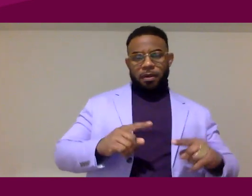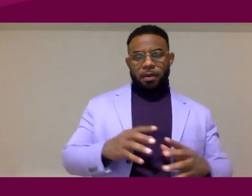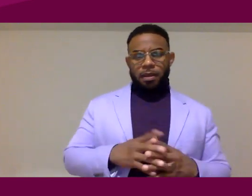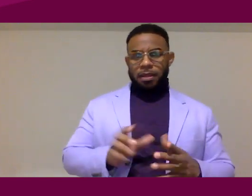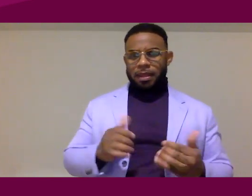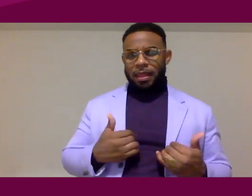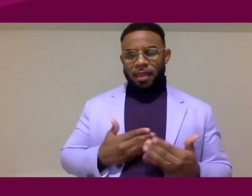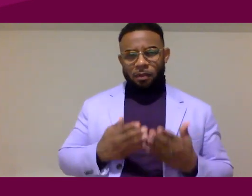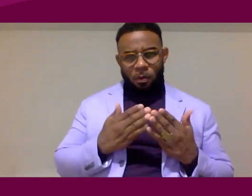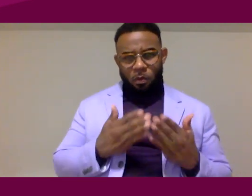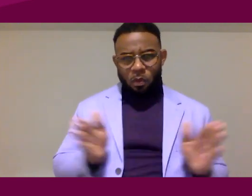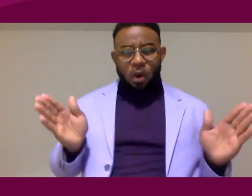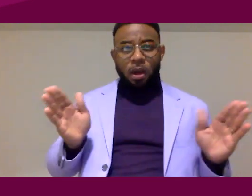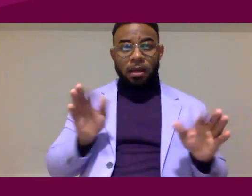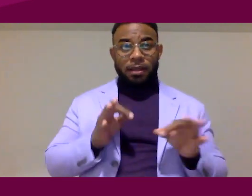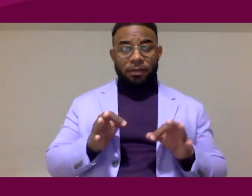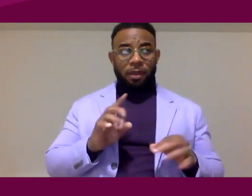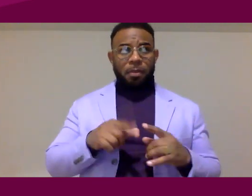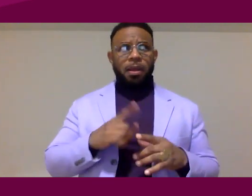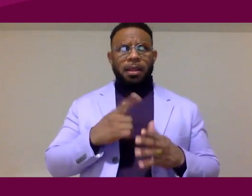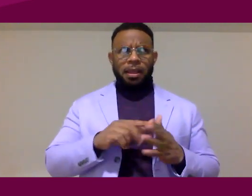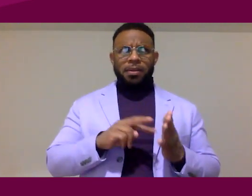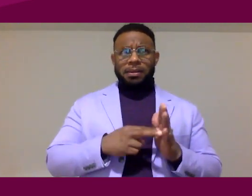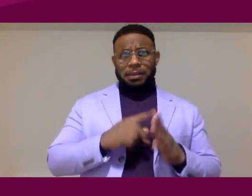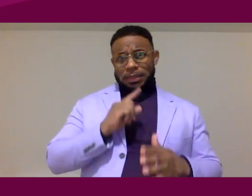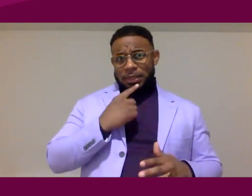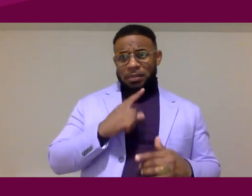they have broad definitions and that was intentional.